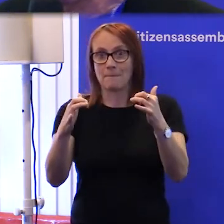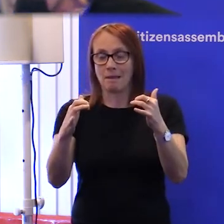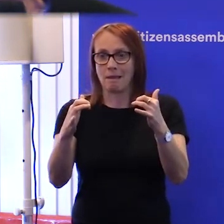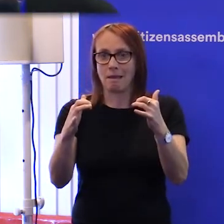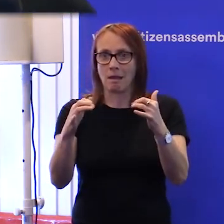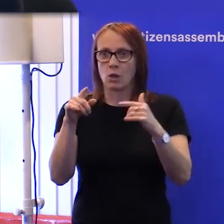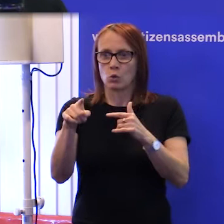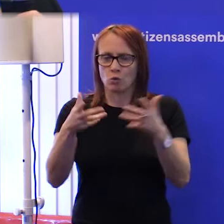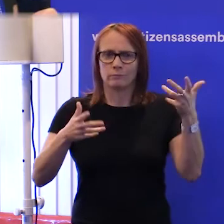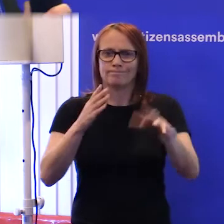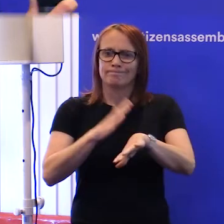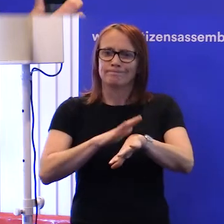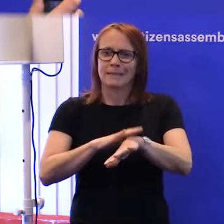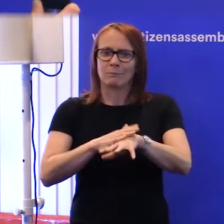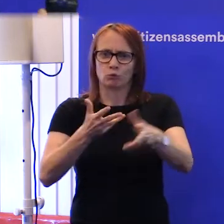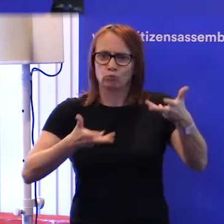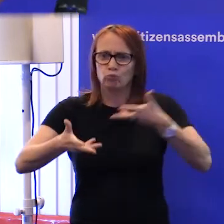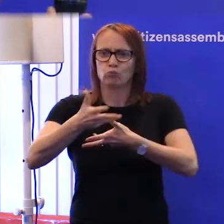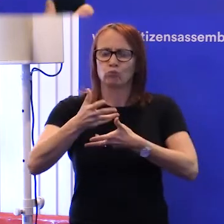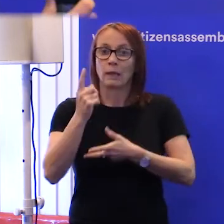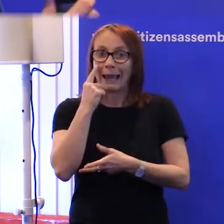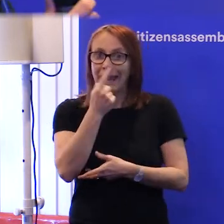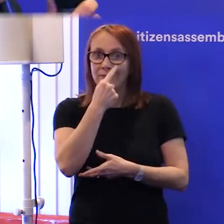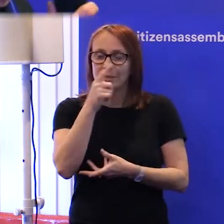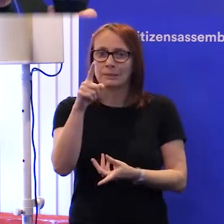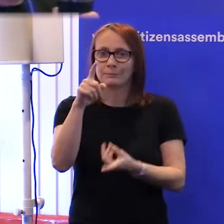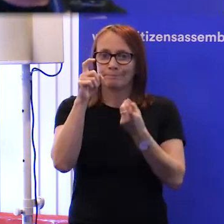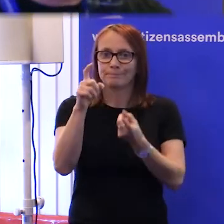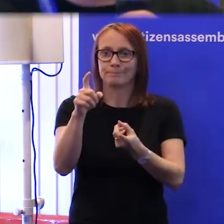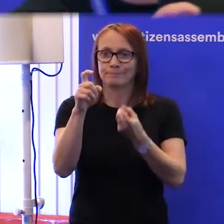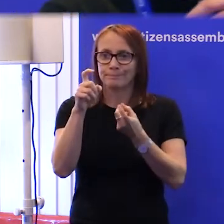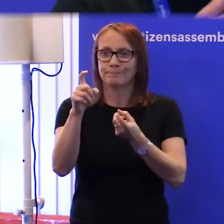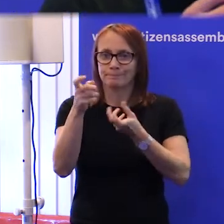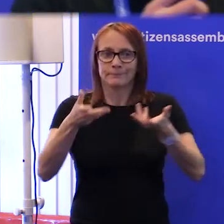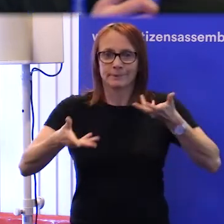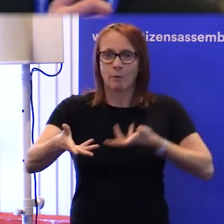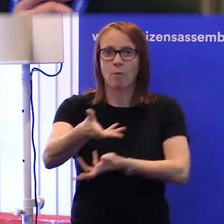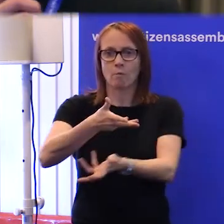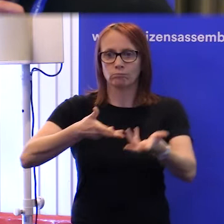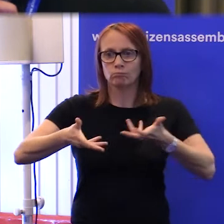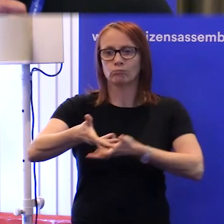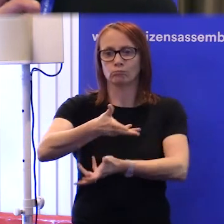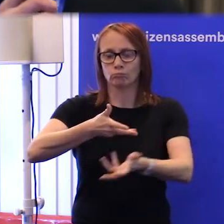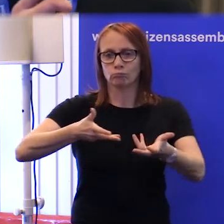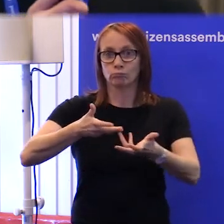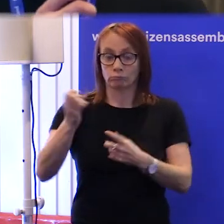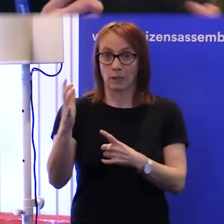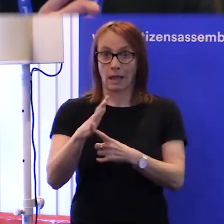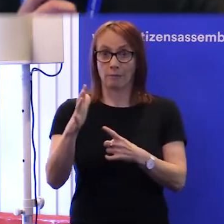you've got an opportunity to sit down and listen to evidence sit down talk amongst yourselves about like pretty significant issues that I know you're